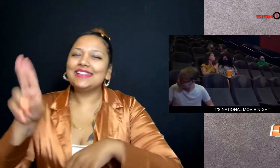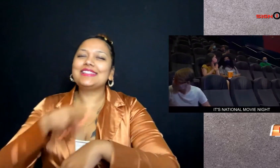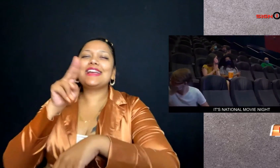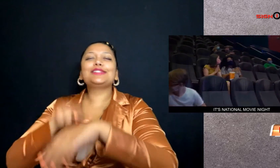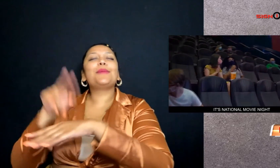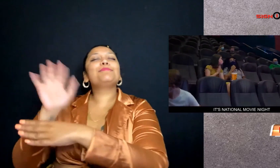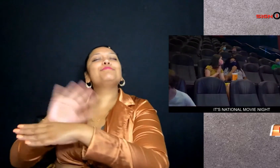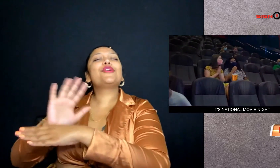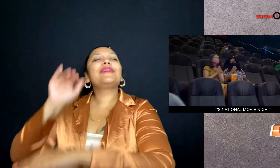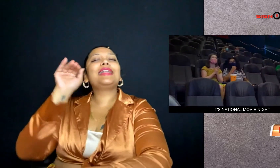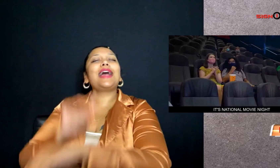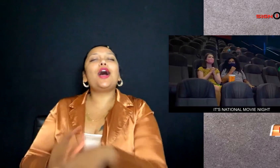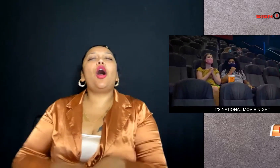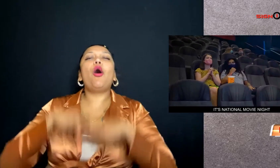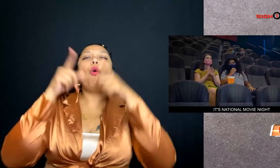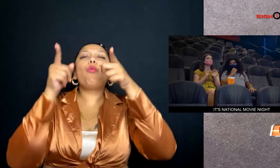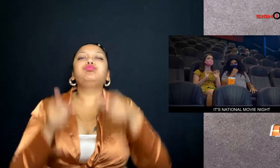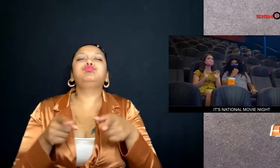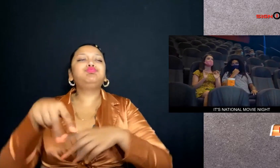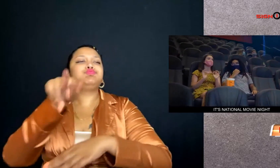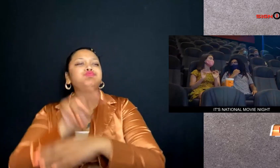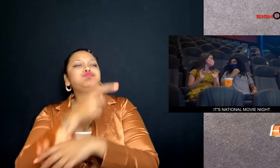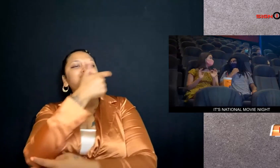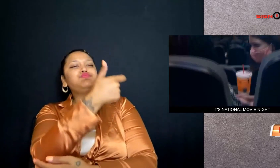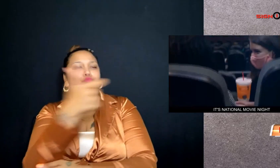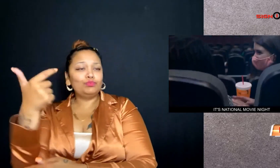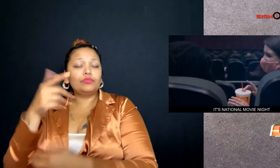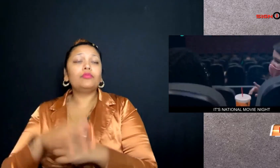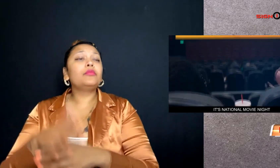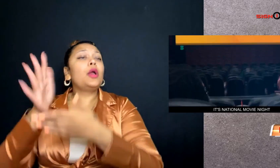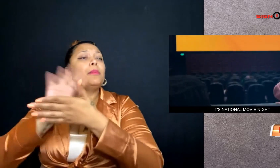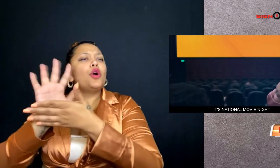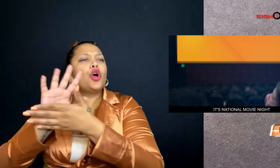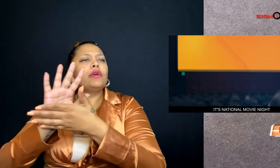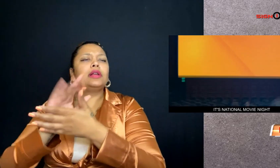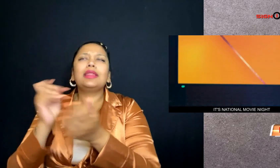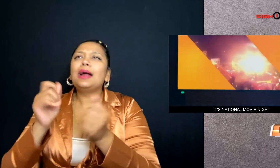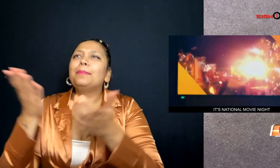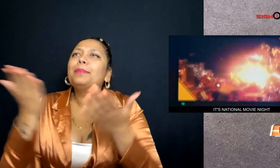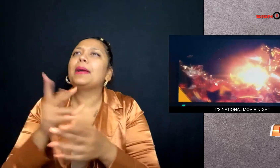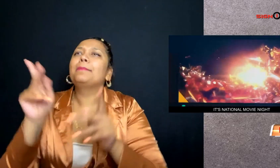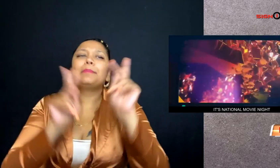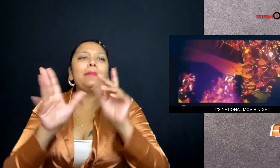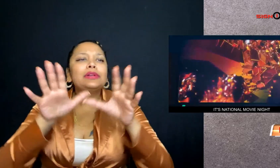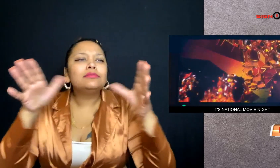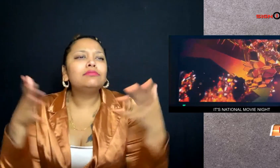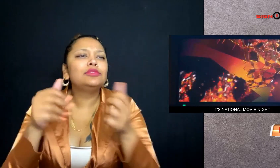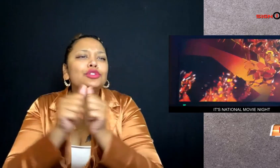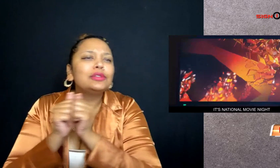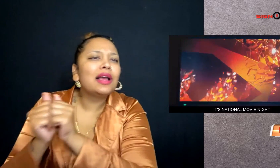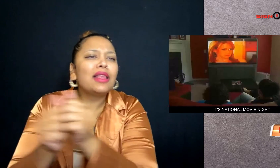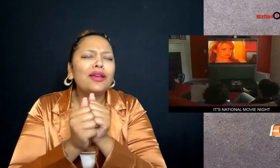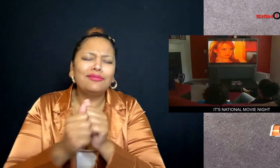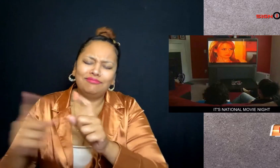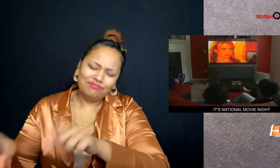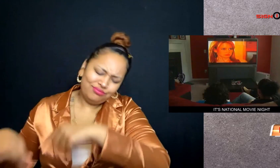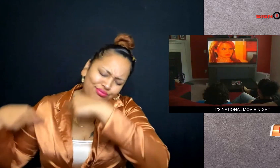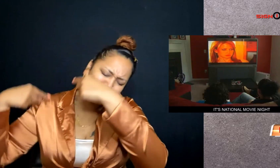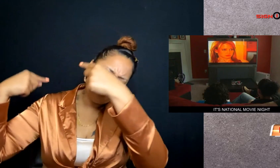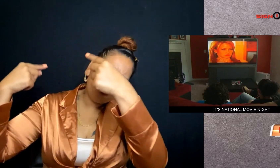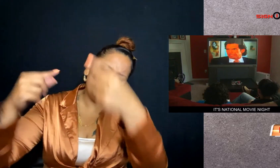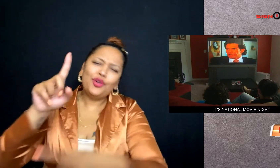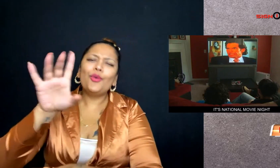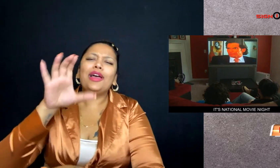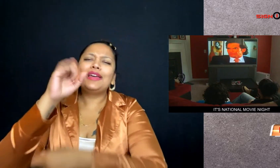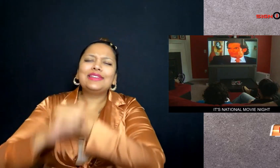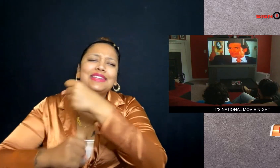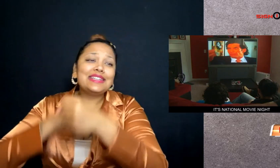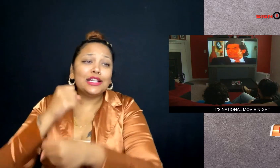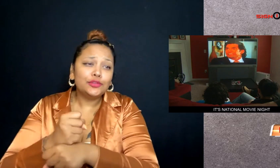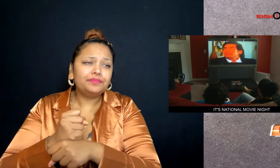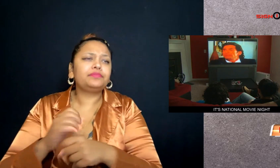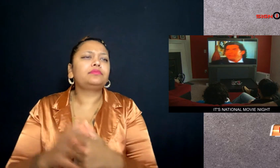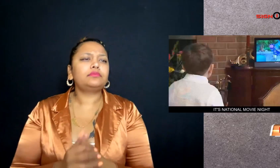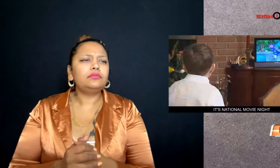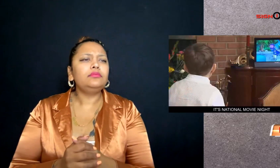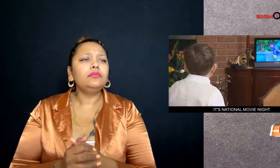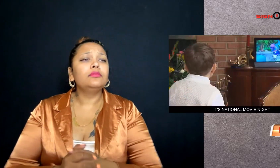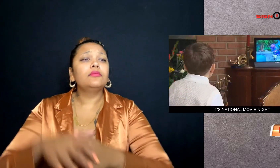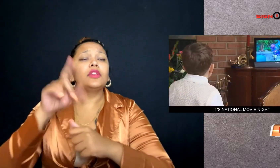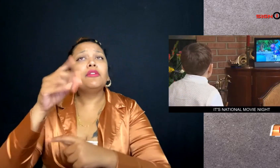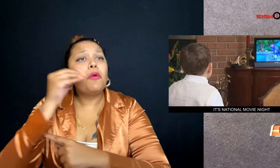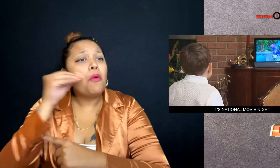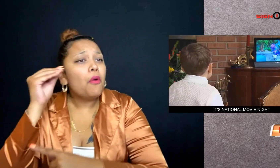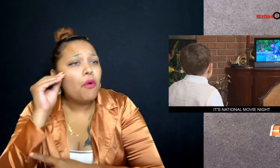national movie night movies have been bringing people together for nearly 100 years from